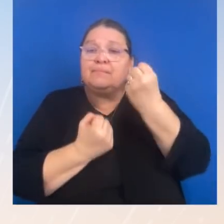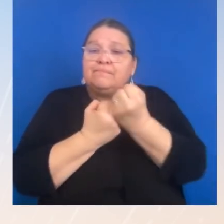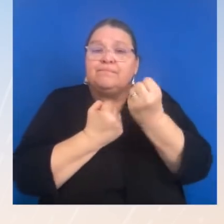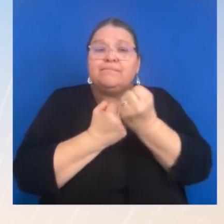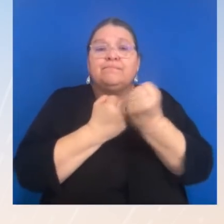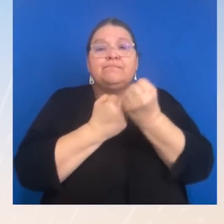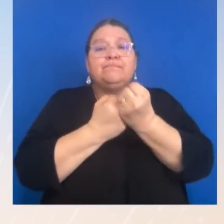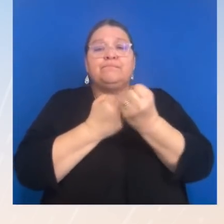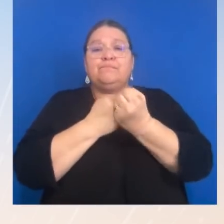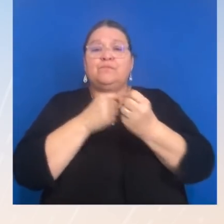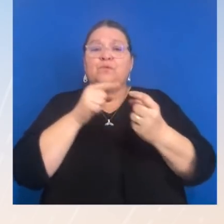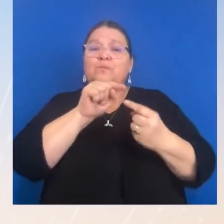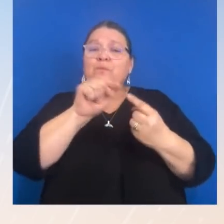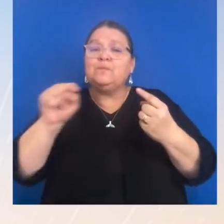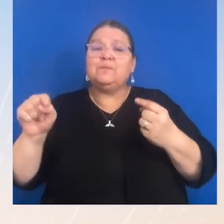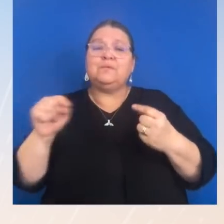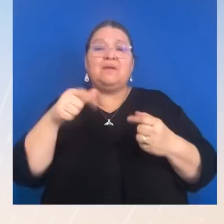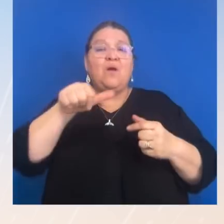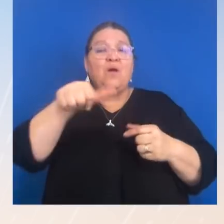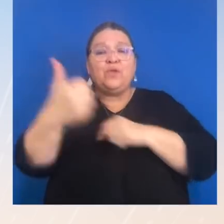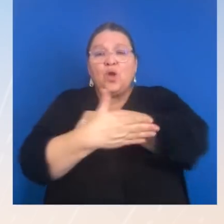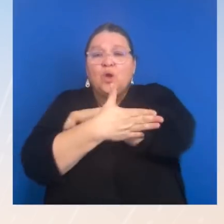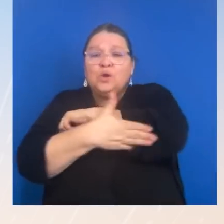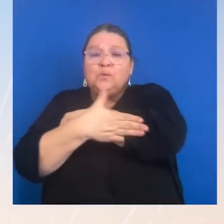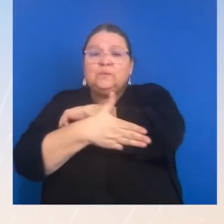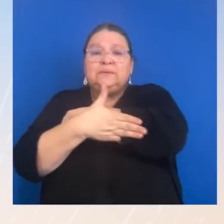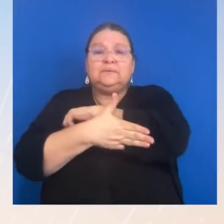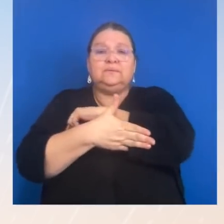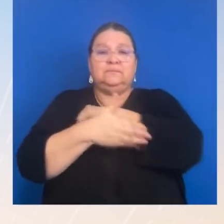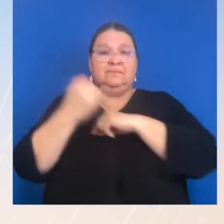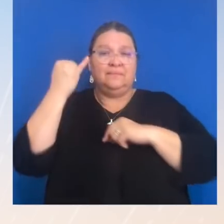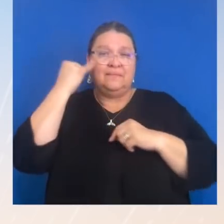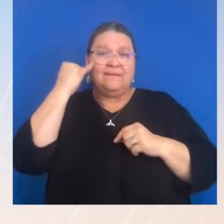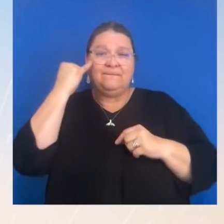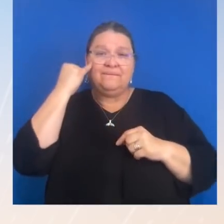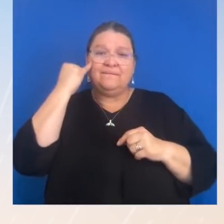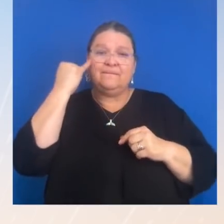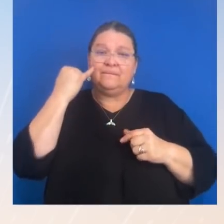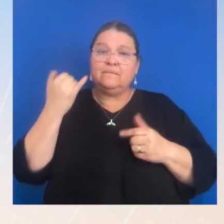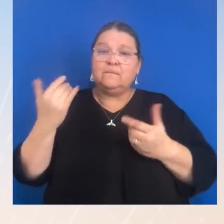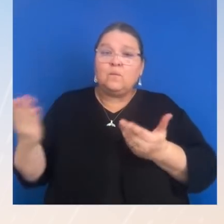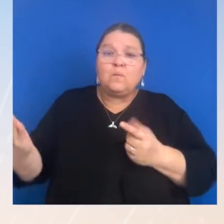who are welcoming refugees from Ukraine, who are providing them the assistance they need in this moment of time.